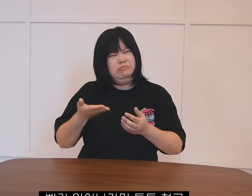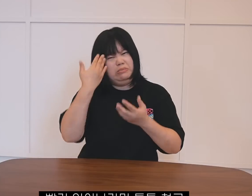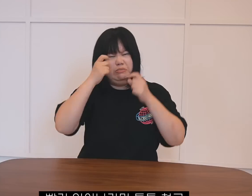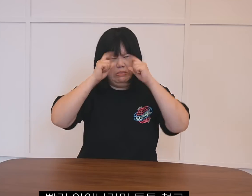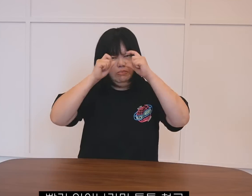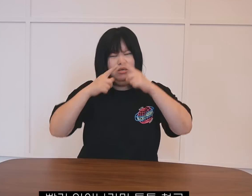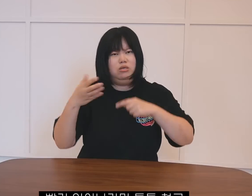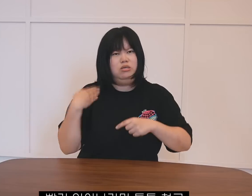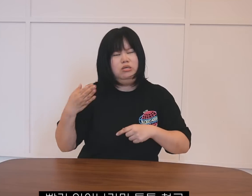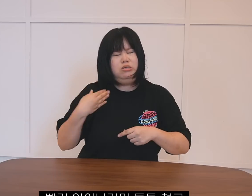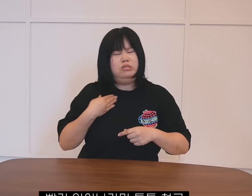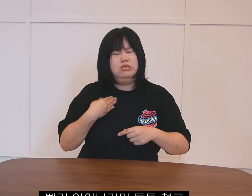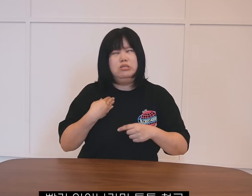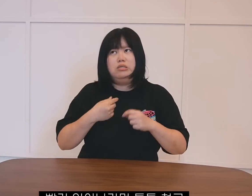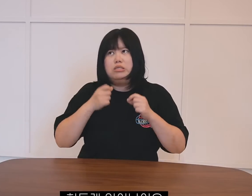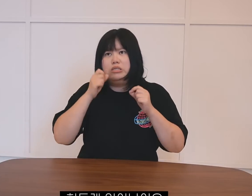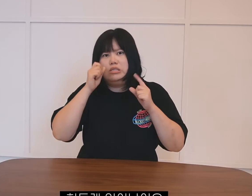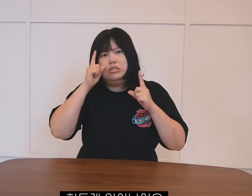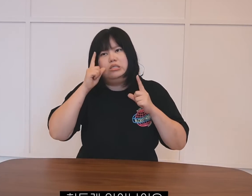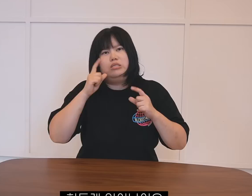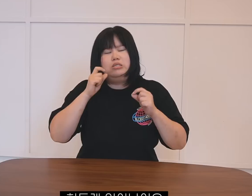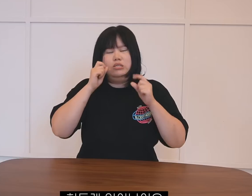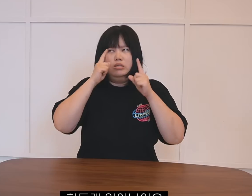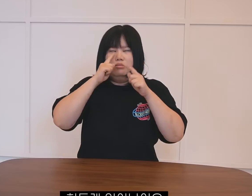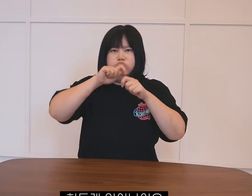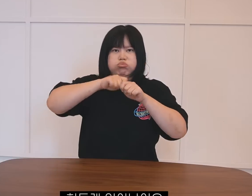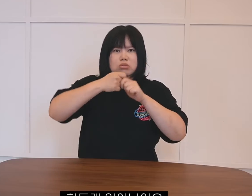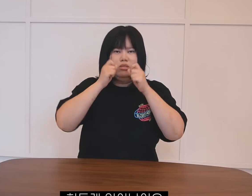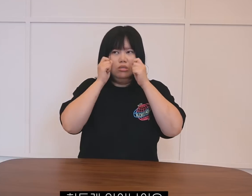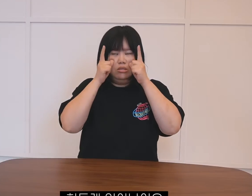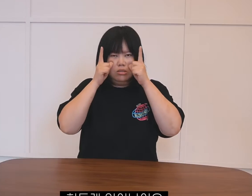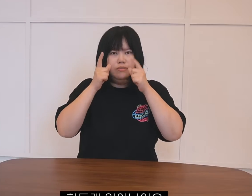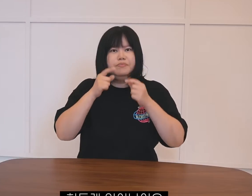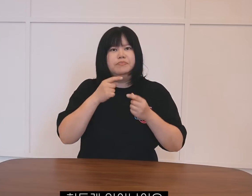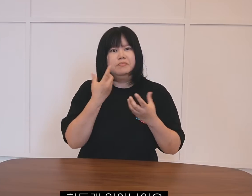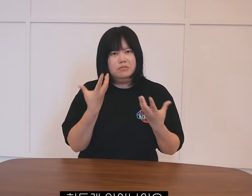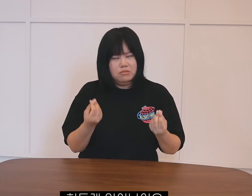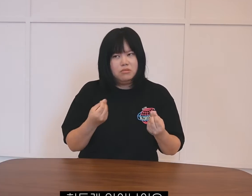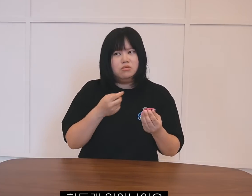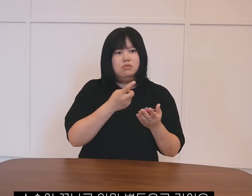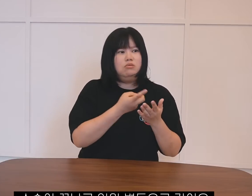Someone tapped me to get up quickly and I woke up hard.